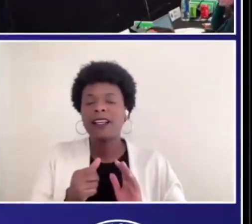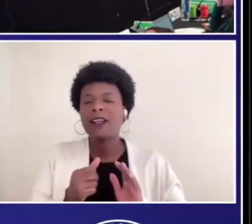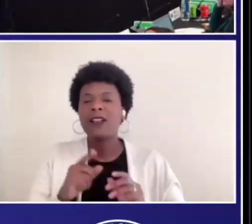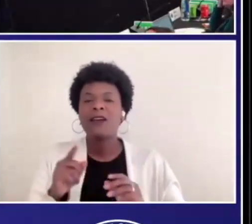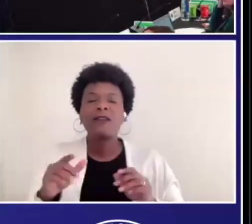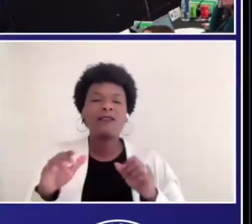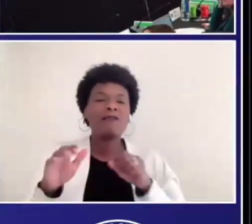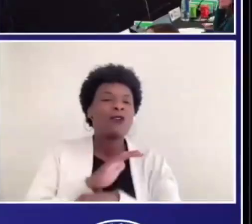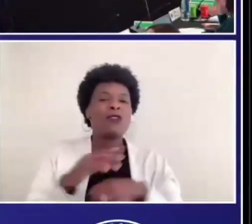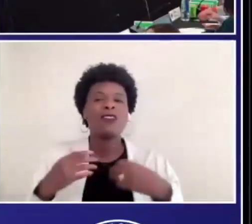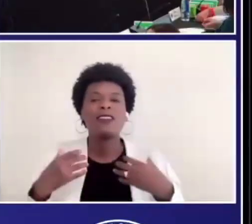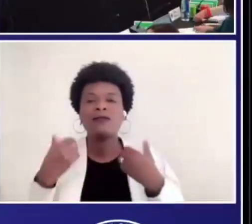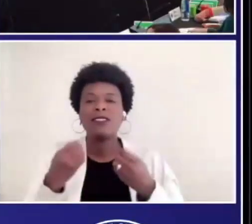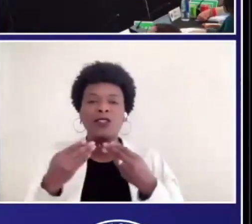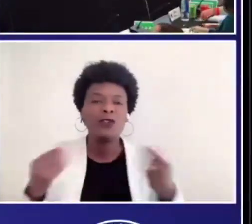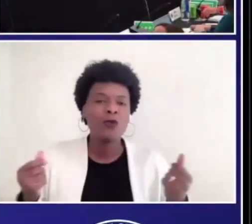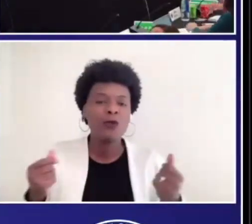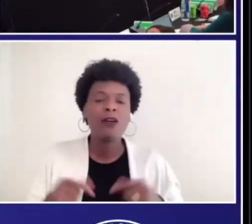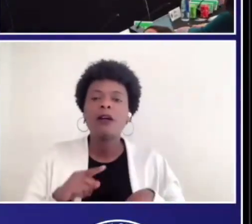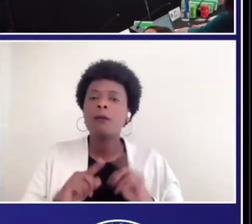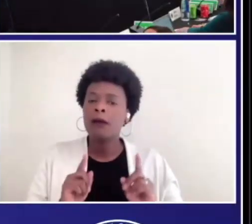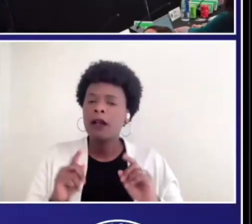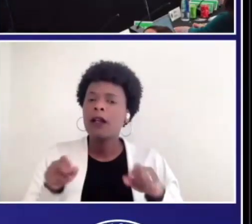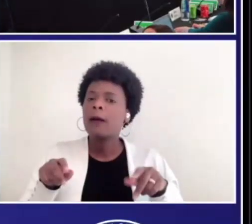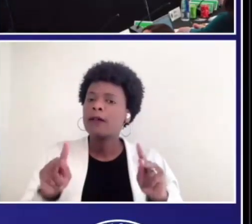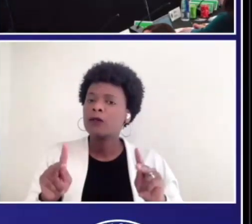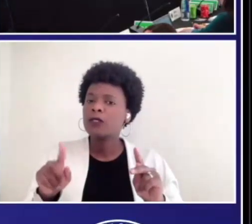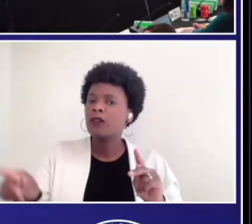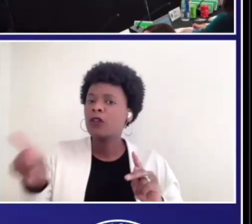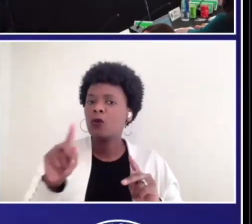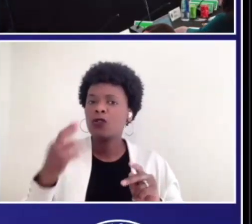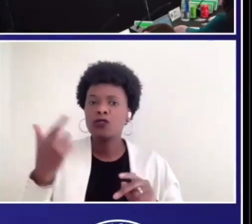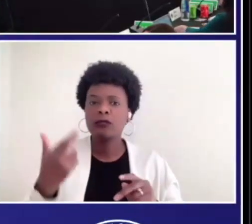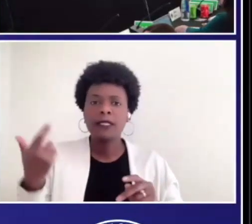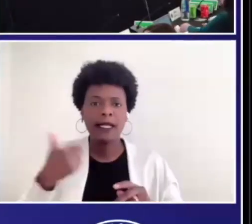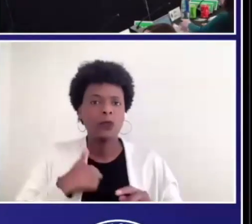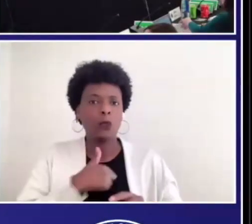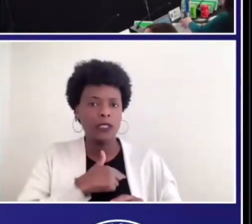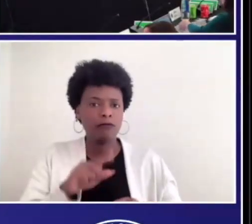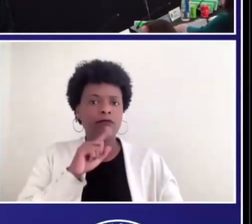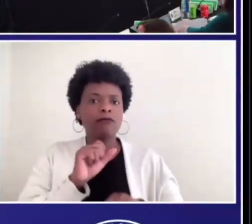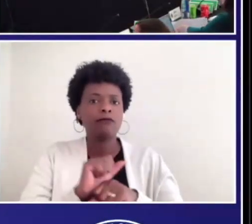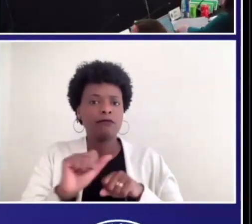but it is a little bit of a, of an opportunity for you to realize that we are listening. And so if we scroll down